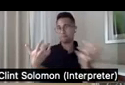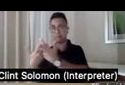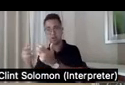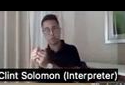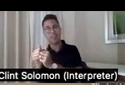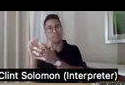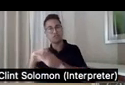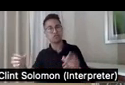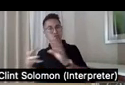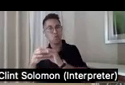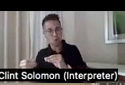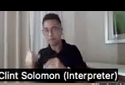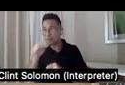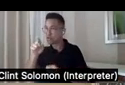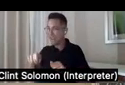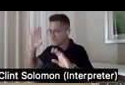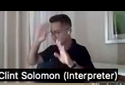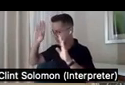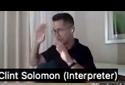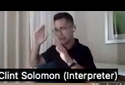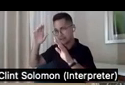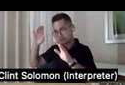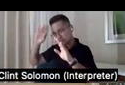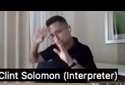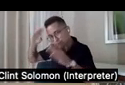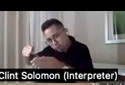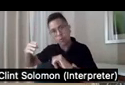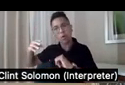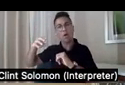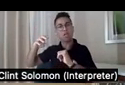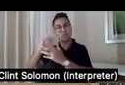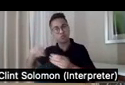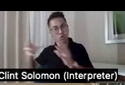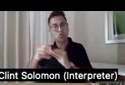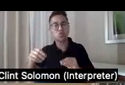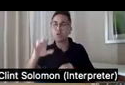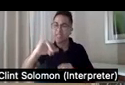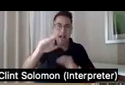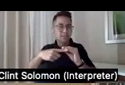storyline so you have to get a mix of that and i think that's about your individual expertise